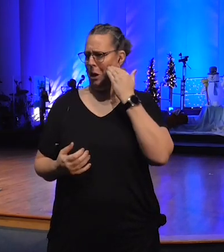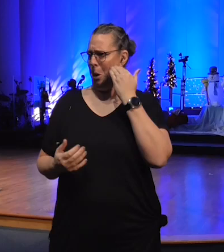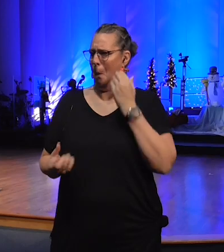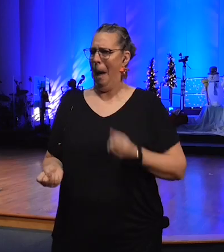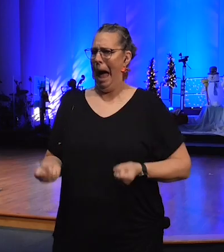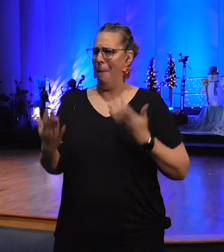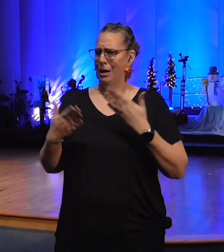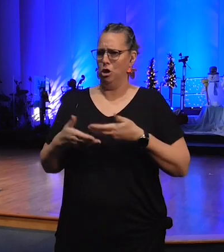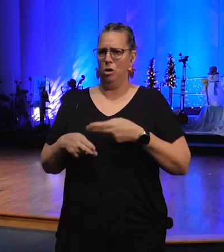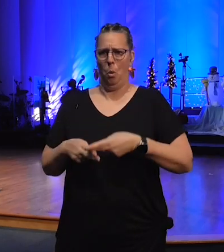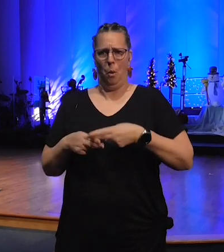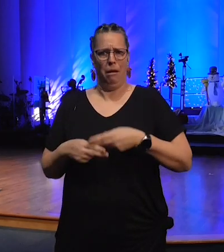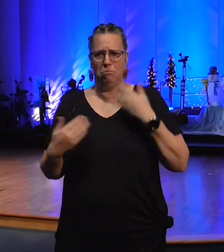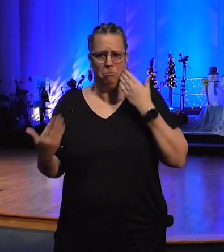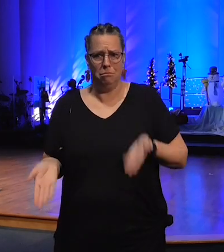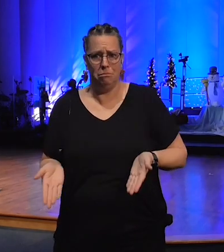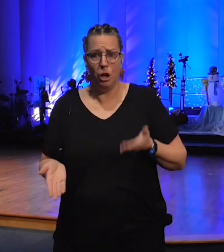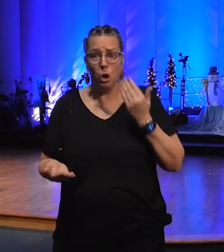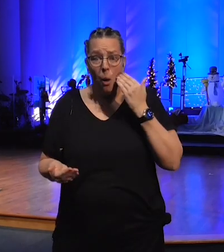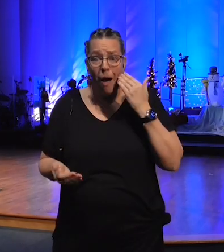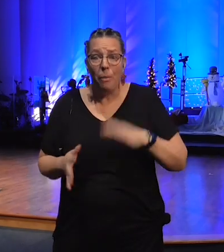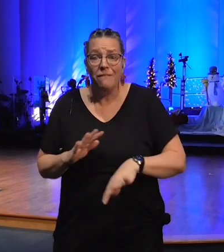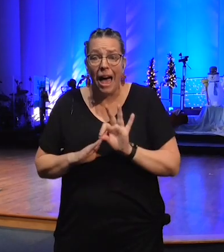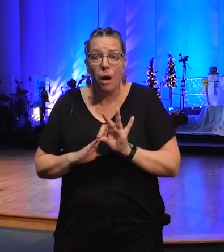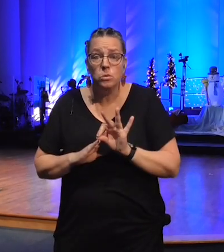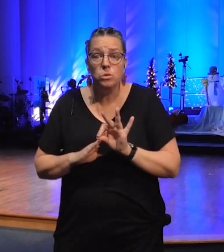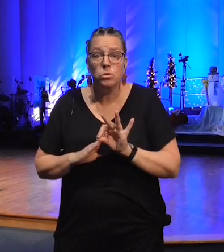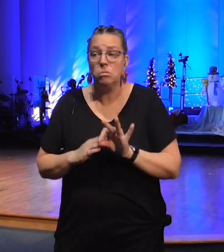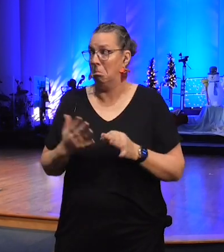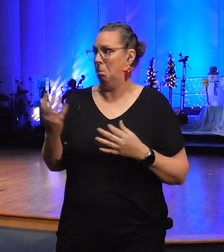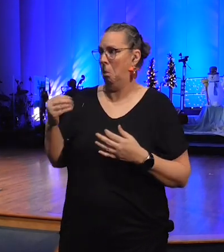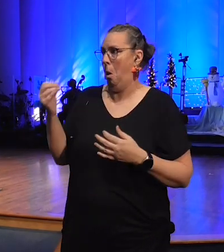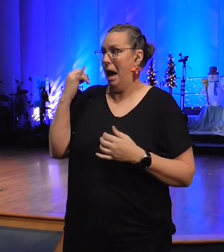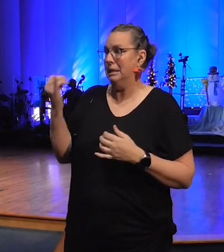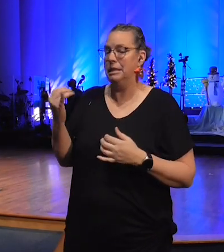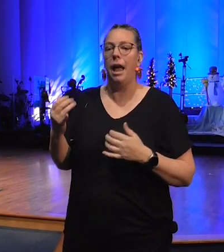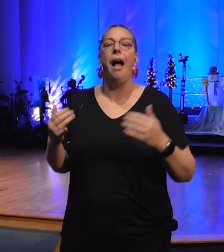Joseph and Mary and so people wonder how did they know how much the baby Jesus weighed and do you